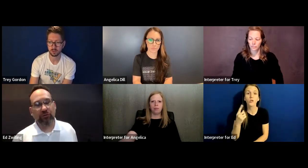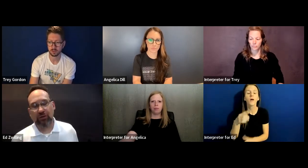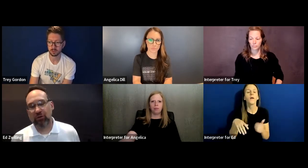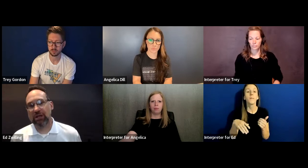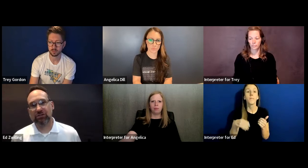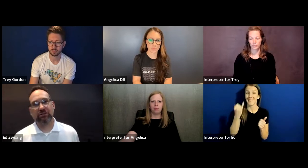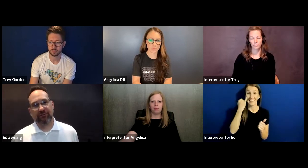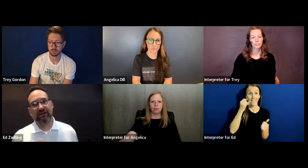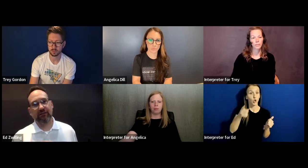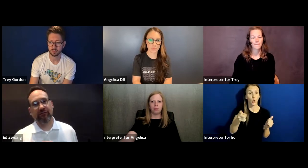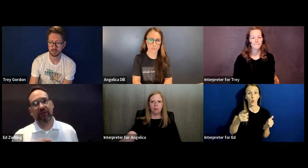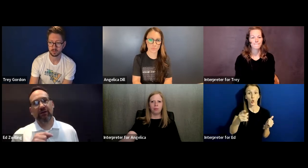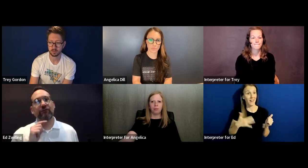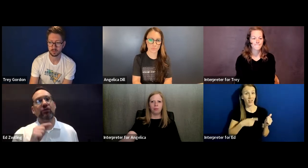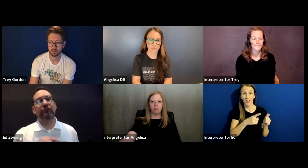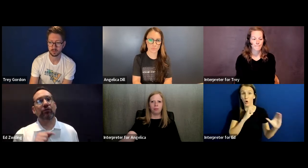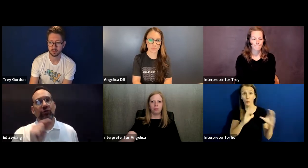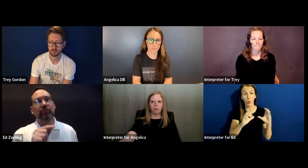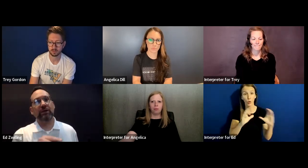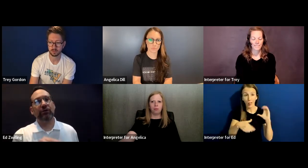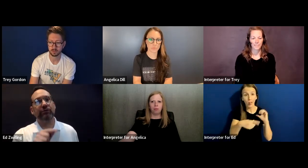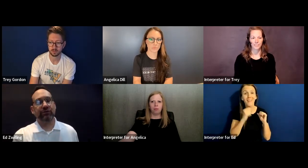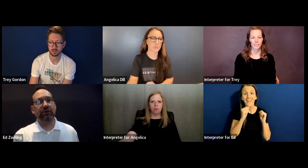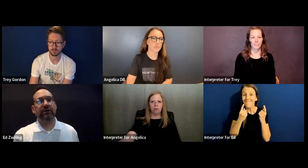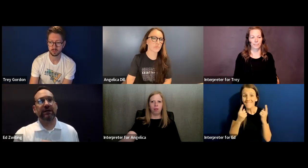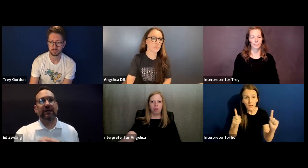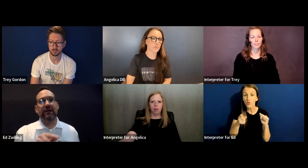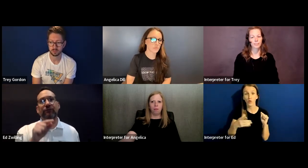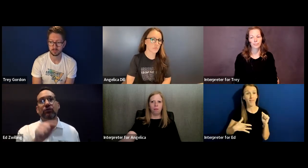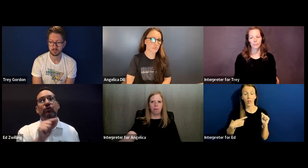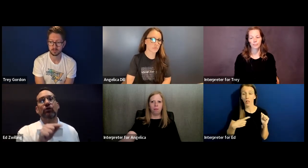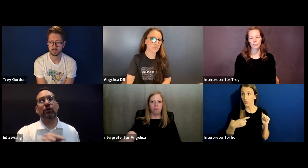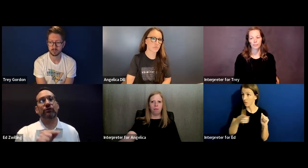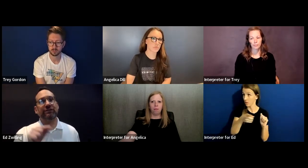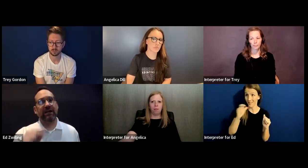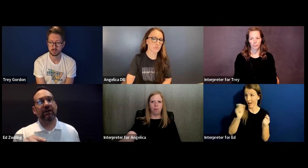the communication is effective if you don't feel you're being understood if you don't understand